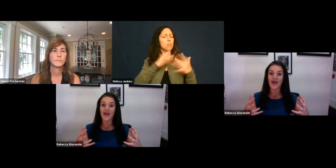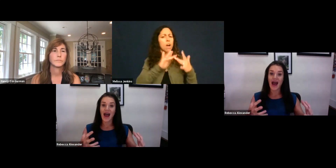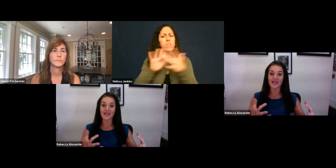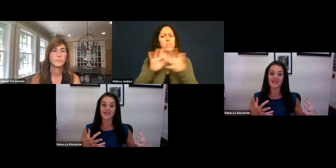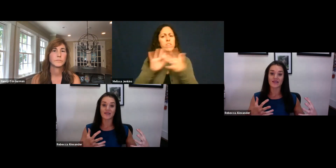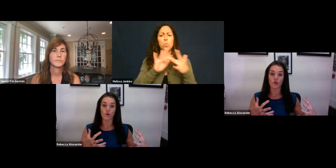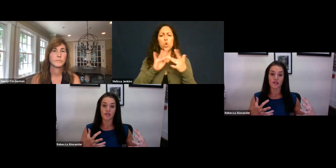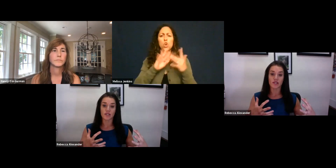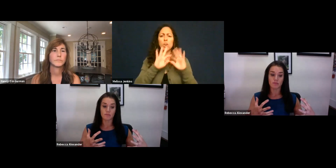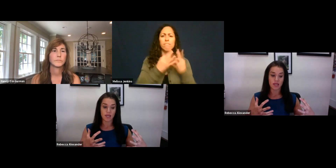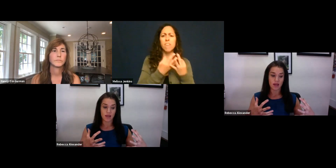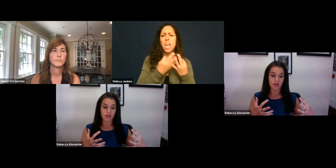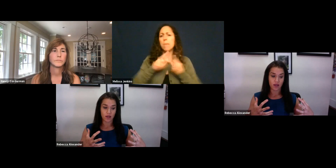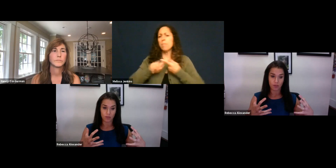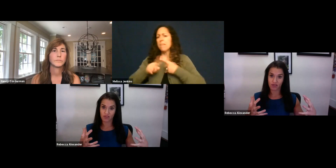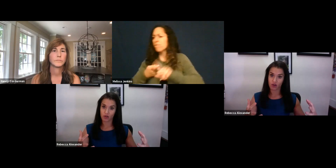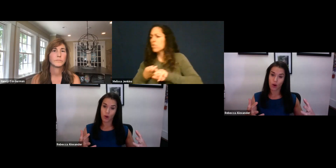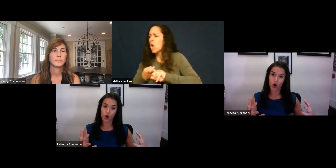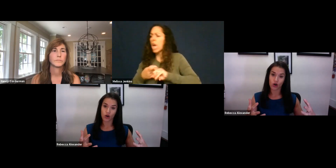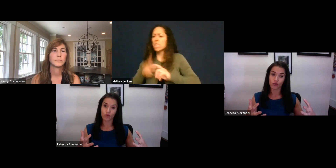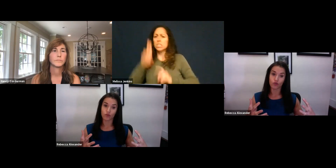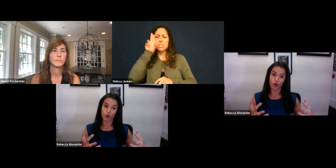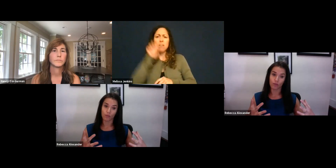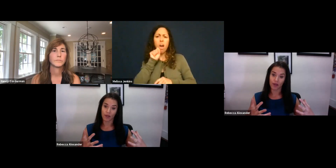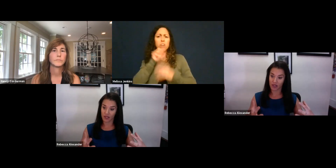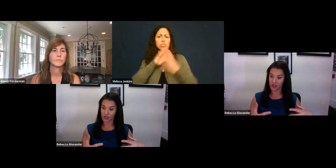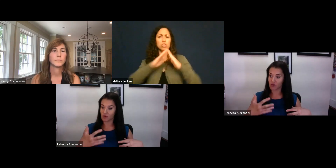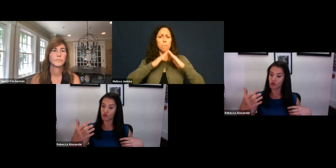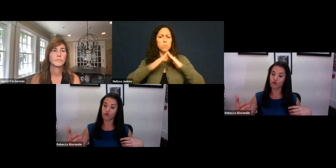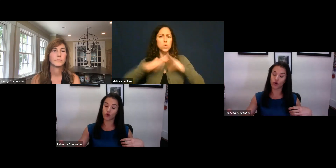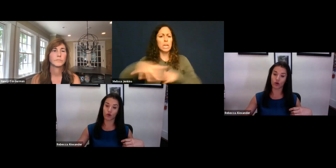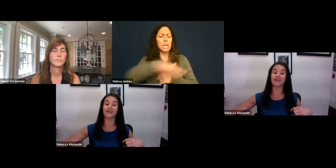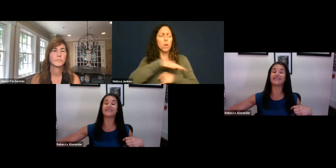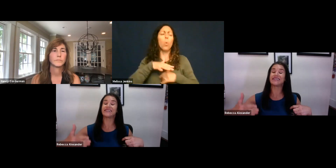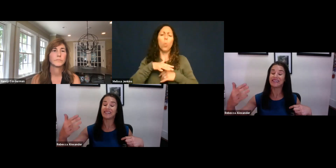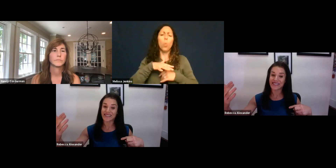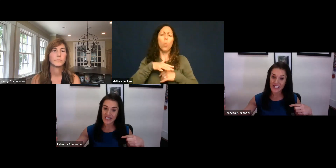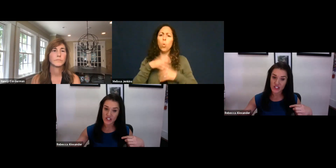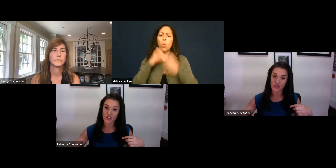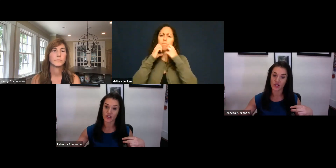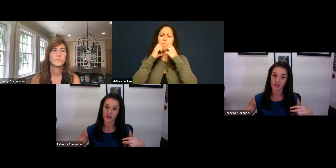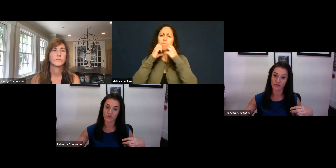That is going to be I think a pivotal part of your ability to move forward and to continue to live